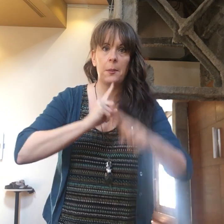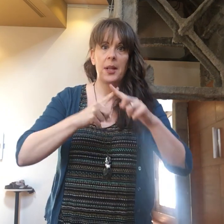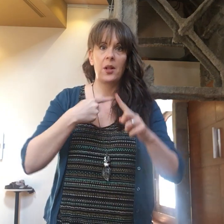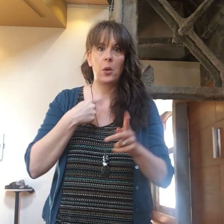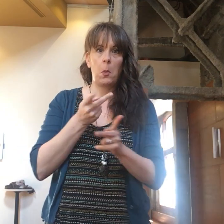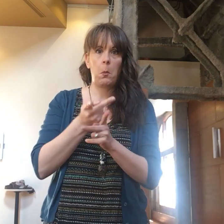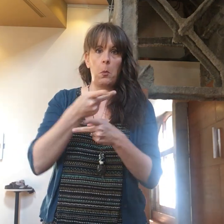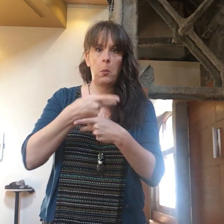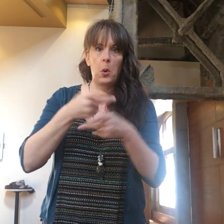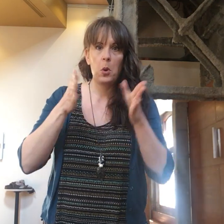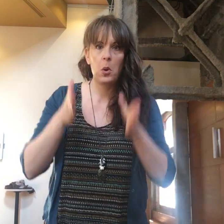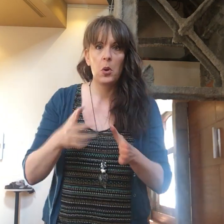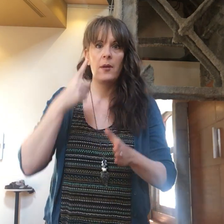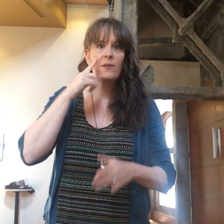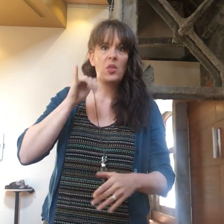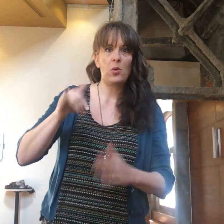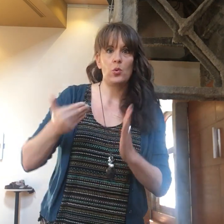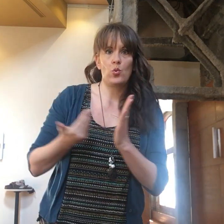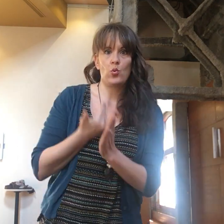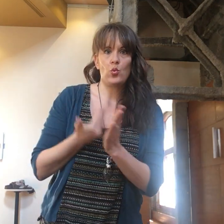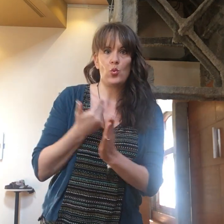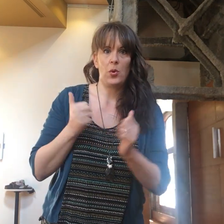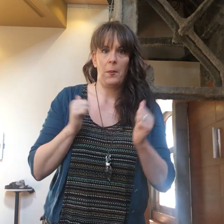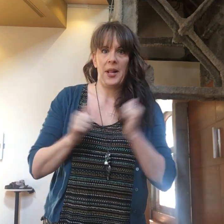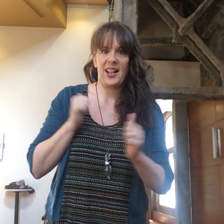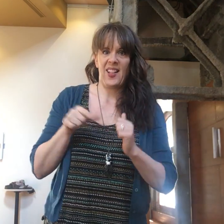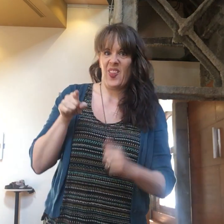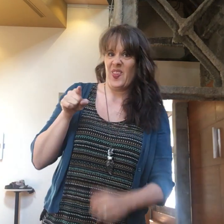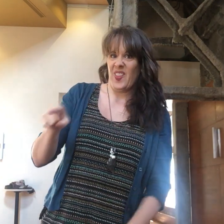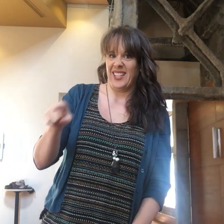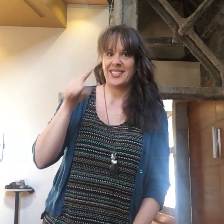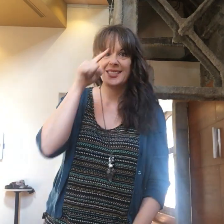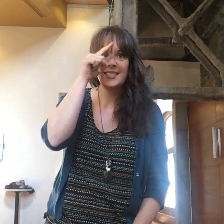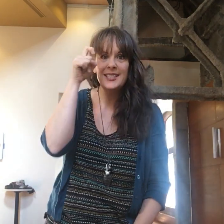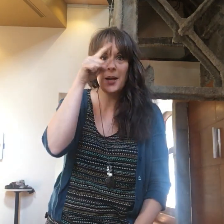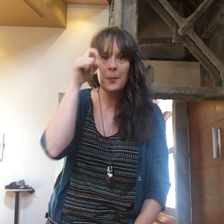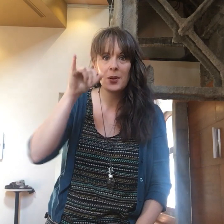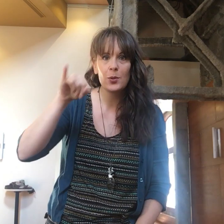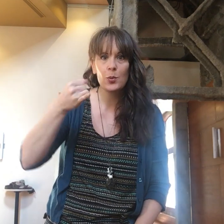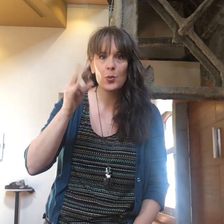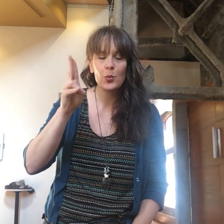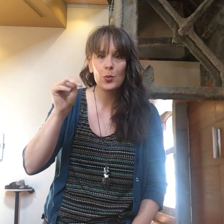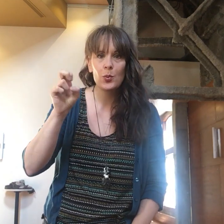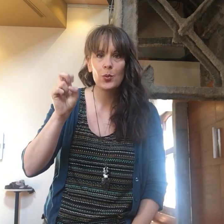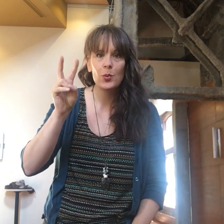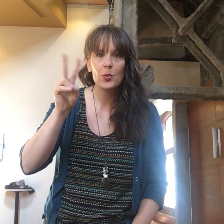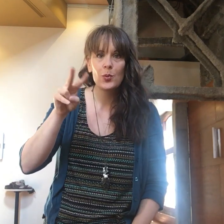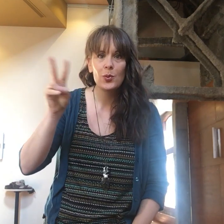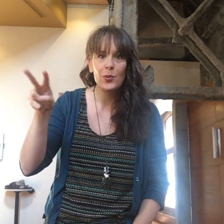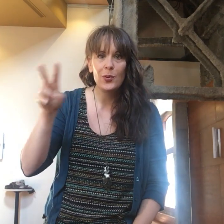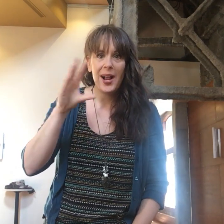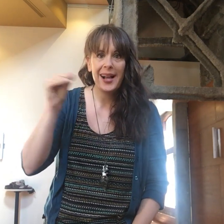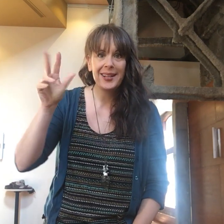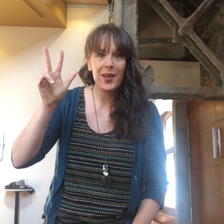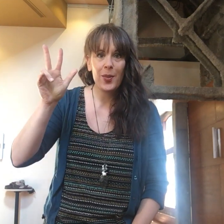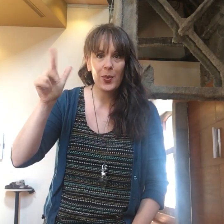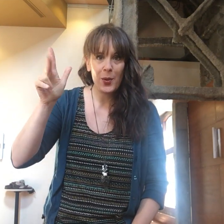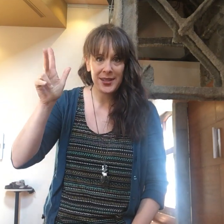plus producer for our new play this summer June 22 and 23rd.